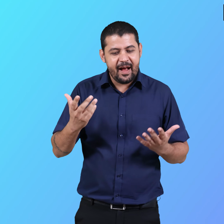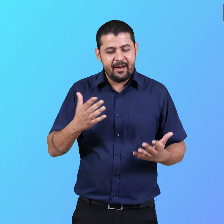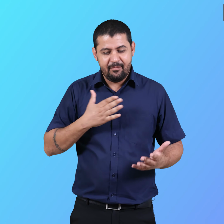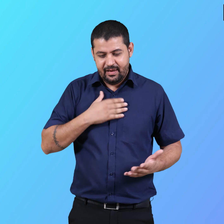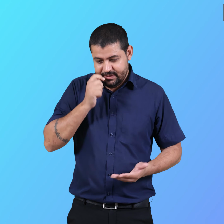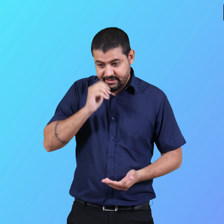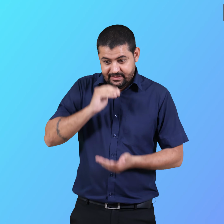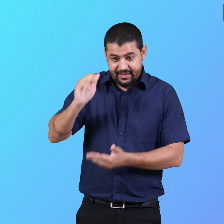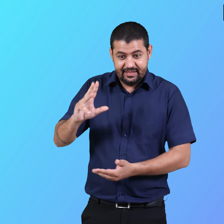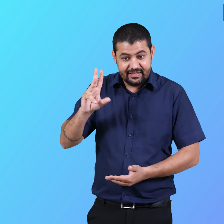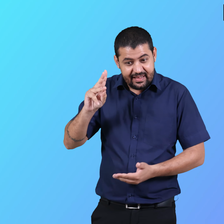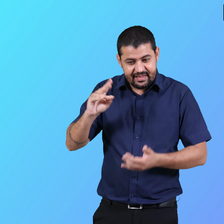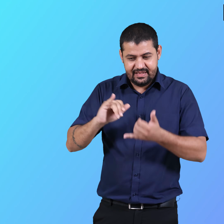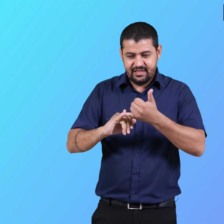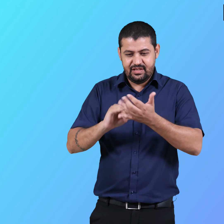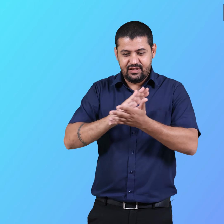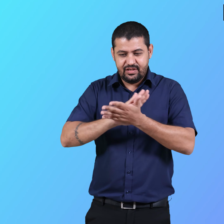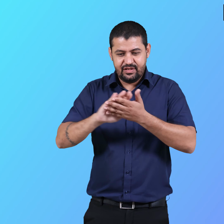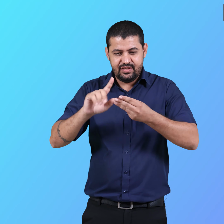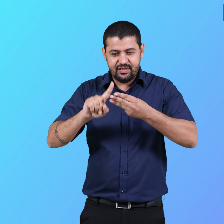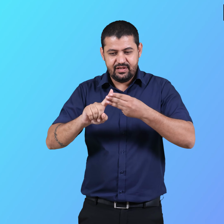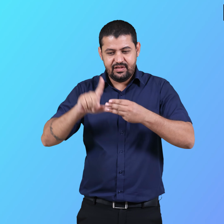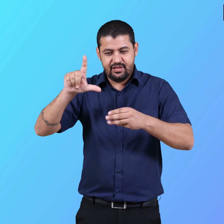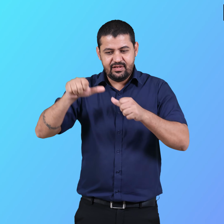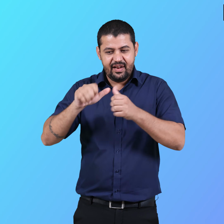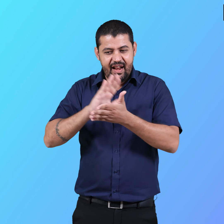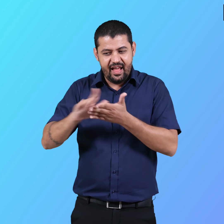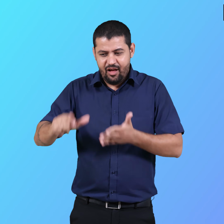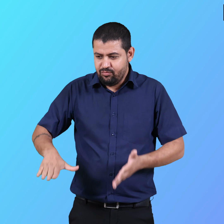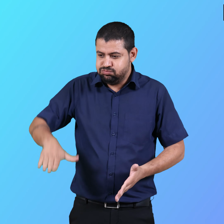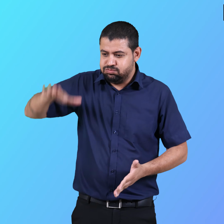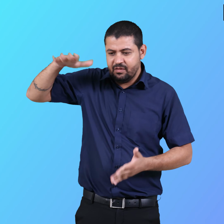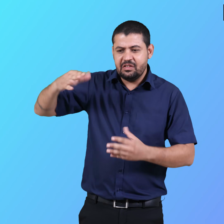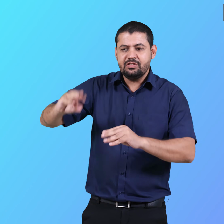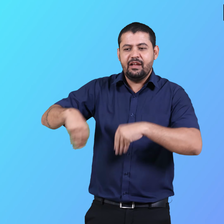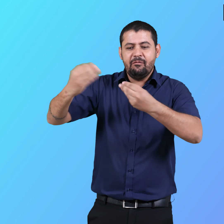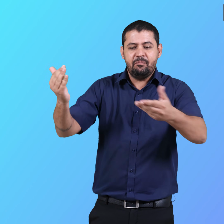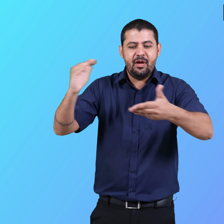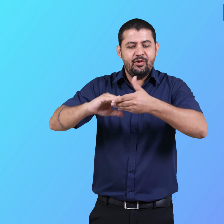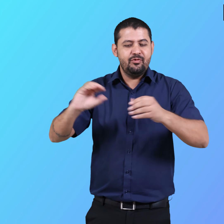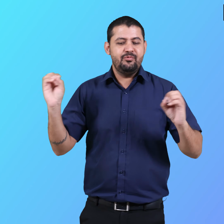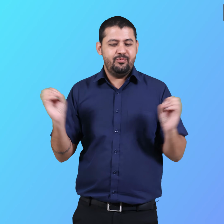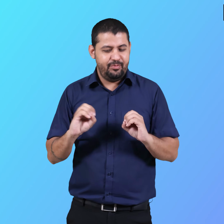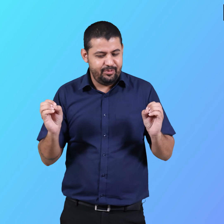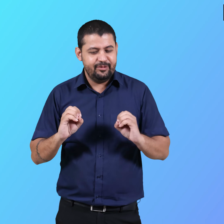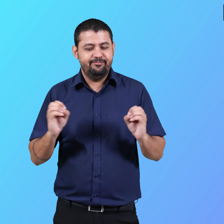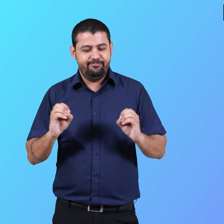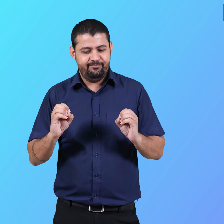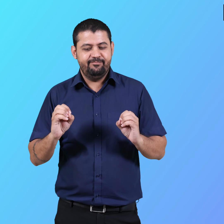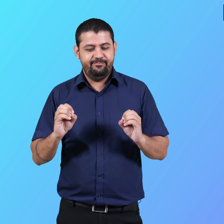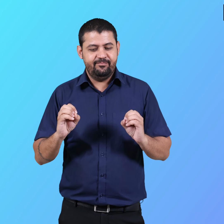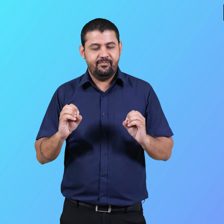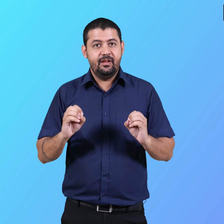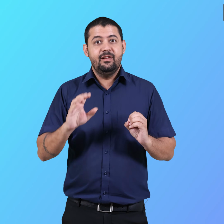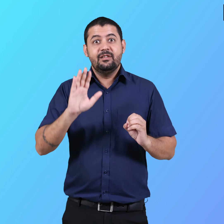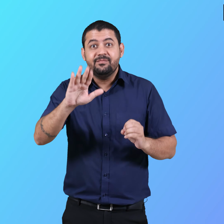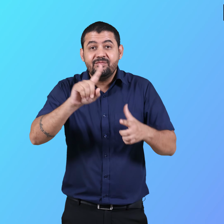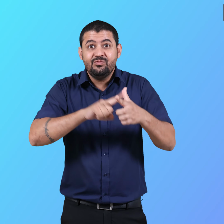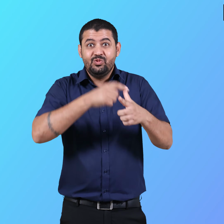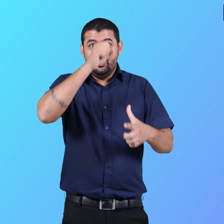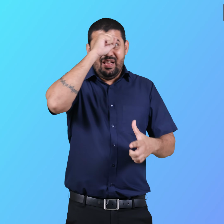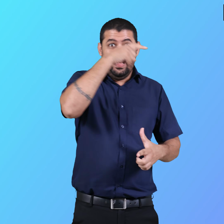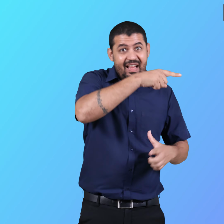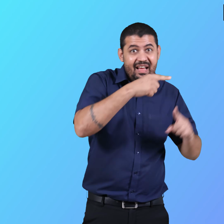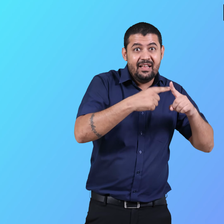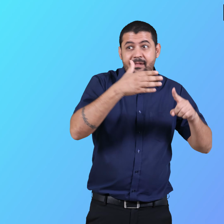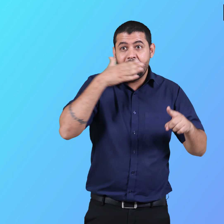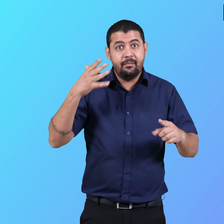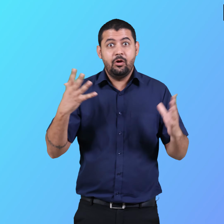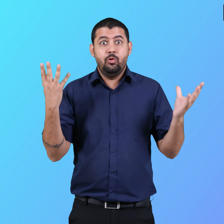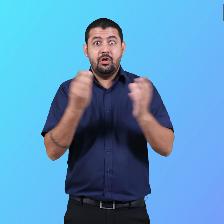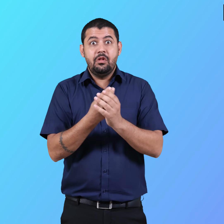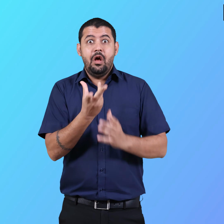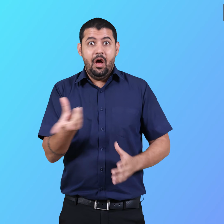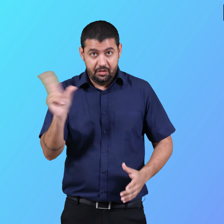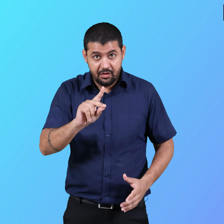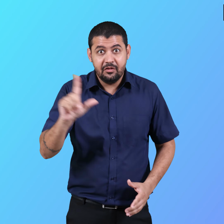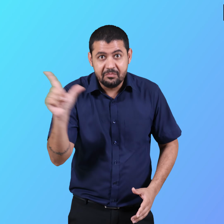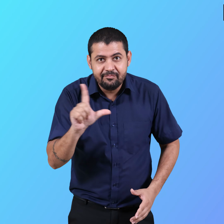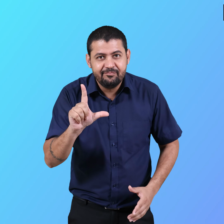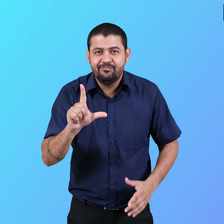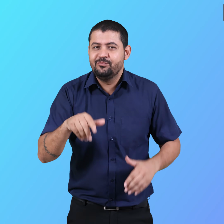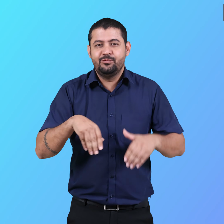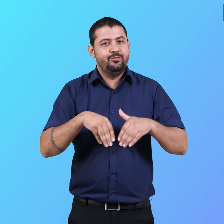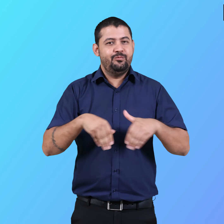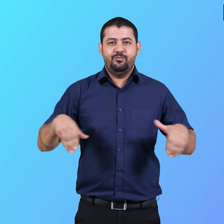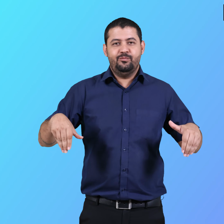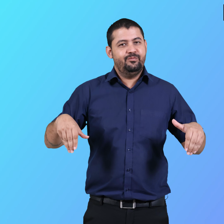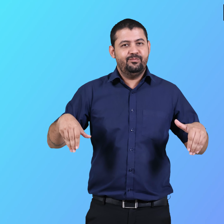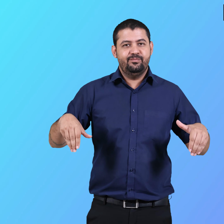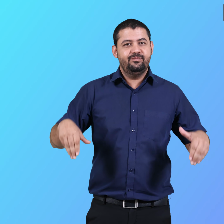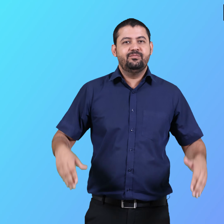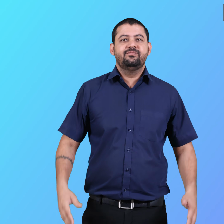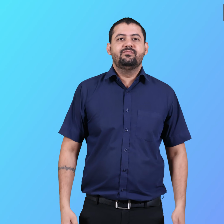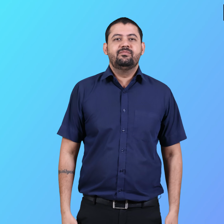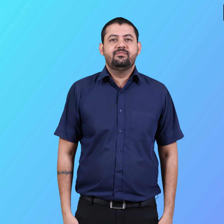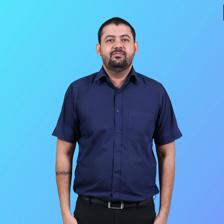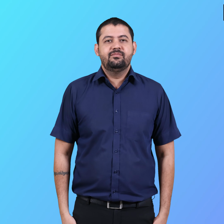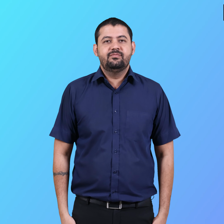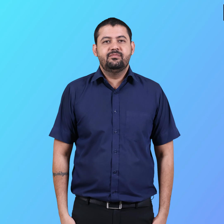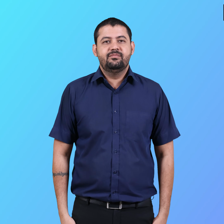I did not give her my son Shelah as I promised.” And Judah did not have sex with her again.